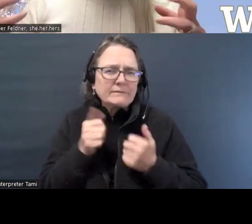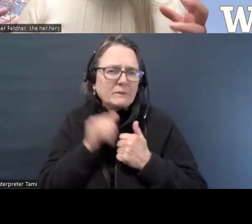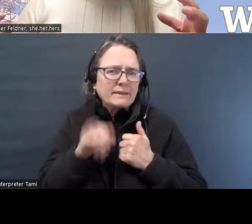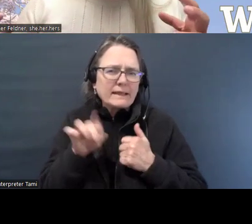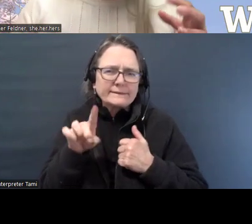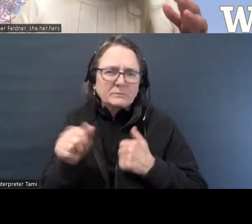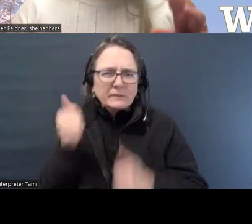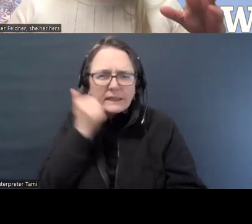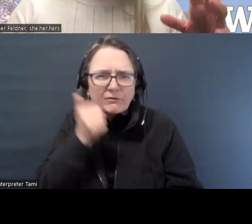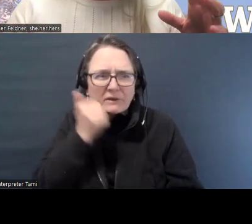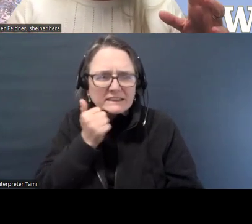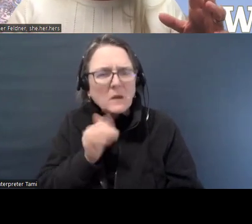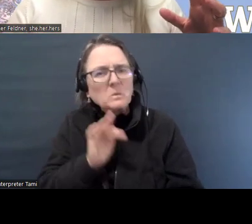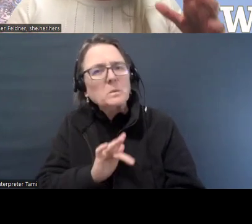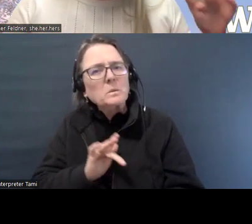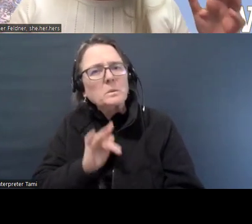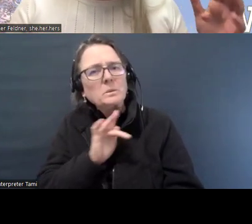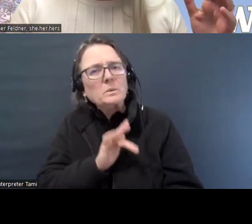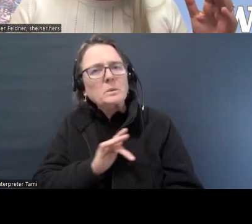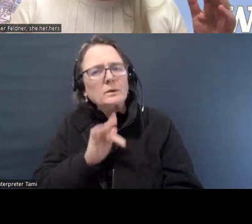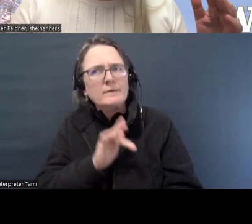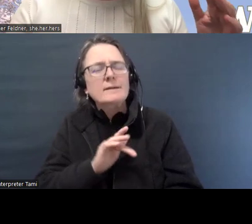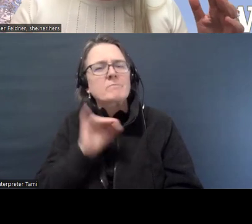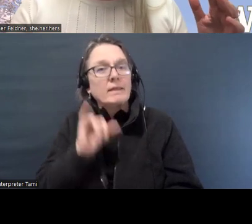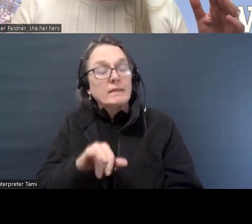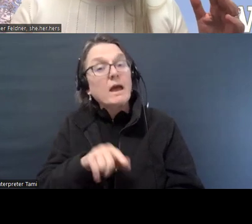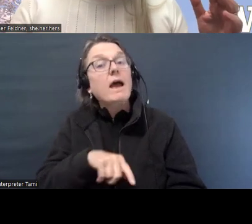It also tends to reduce the lived experience of disability